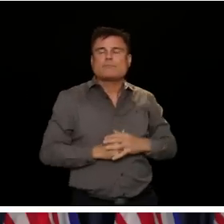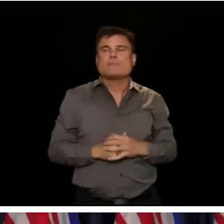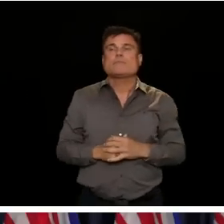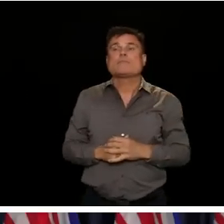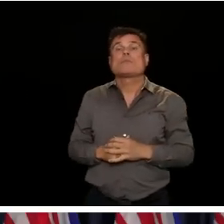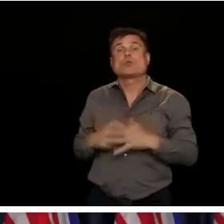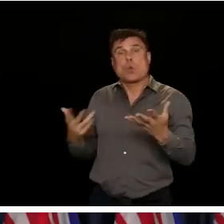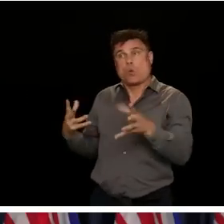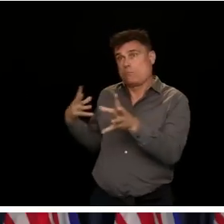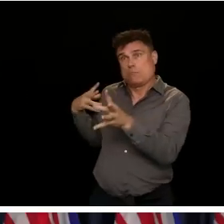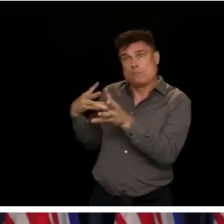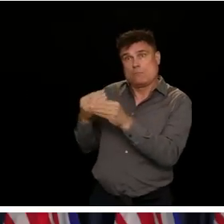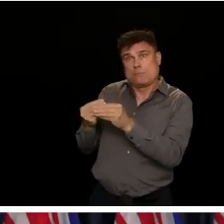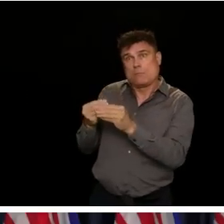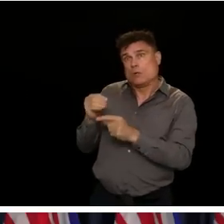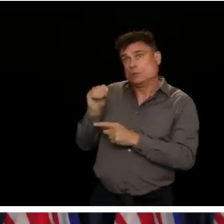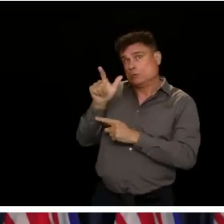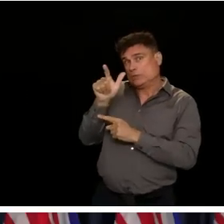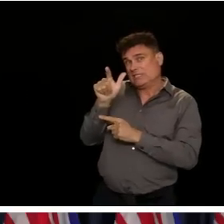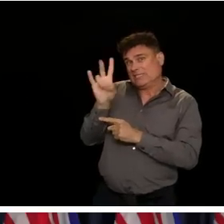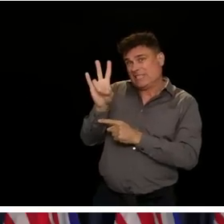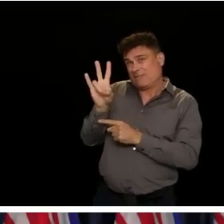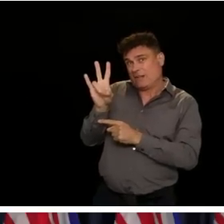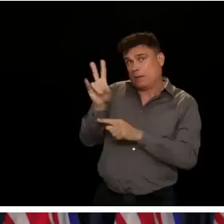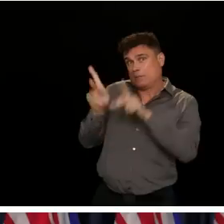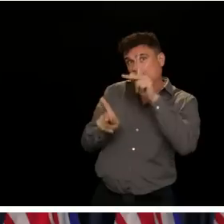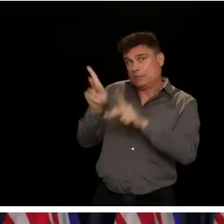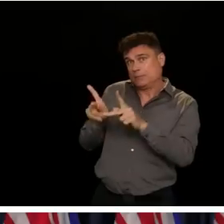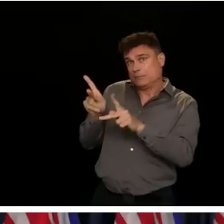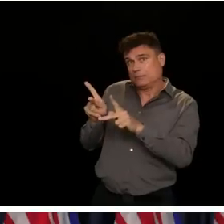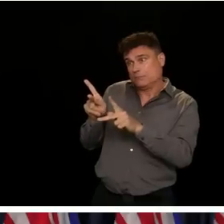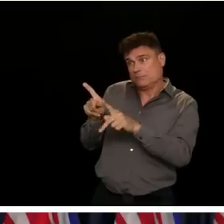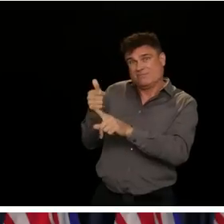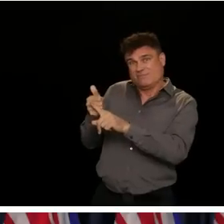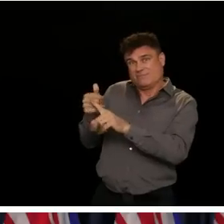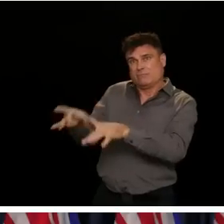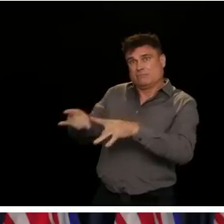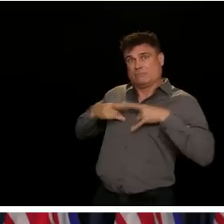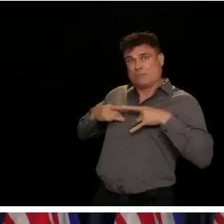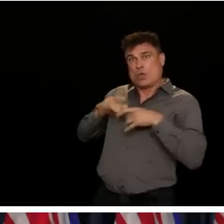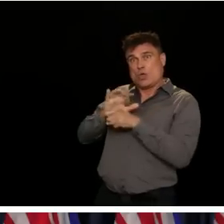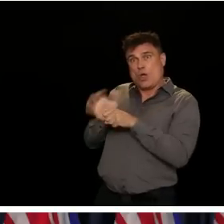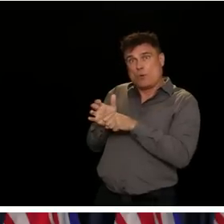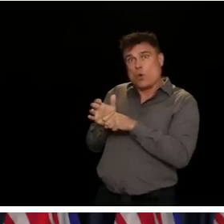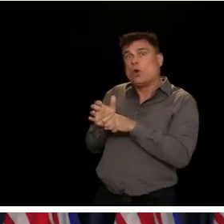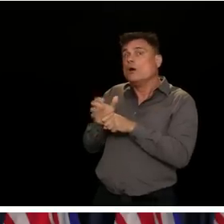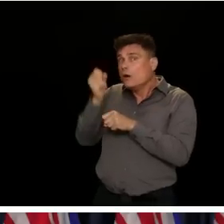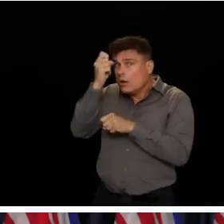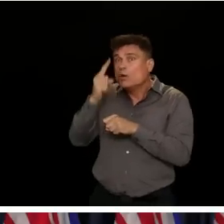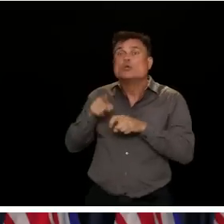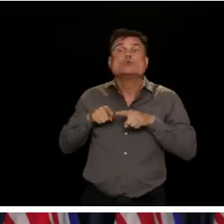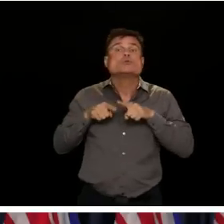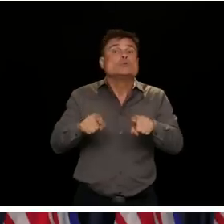or soon after arriving. Primarily in temporary foreign workers from Mexico.